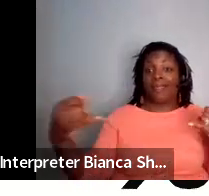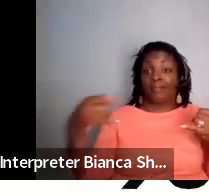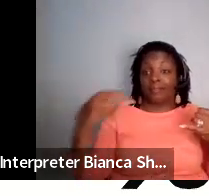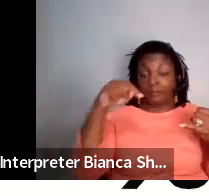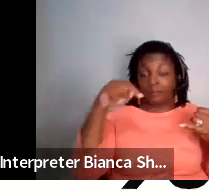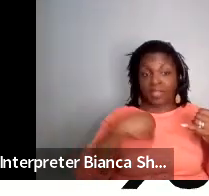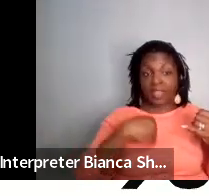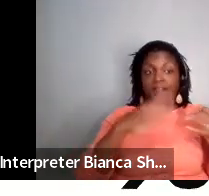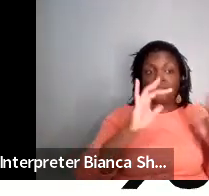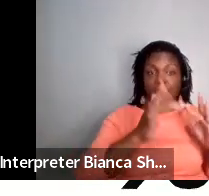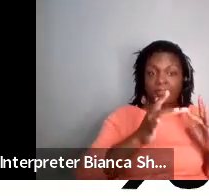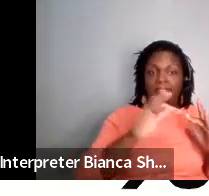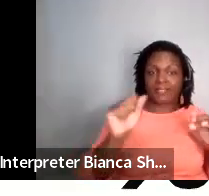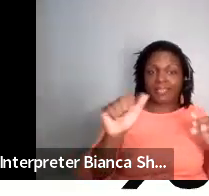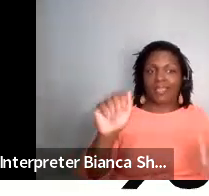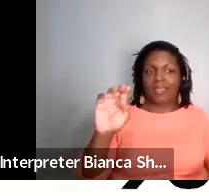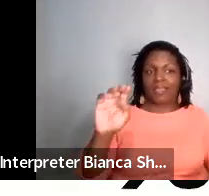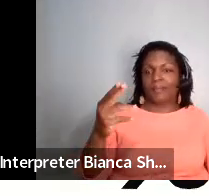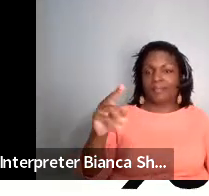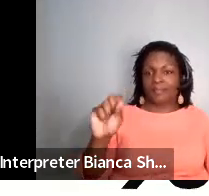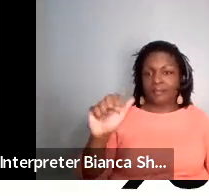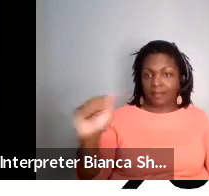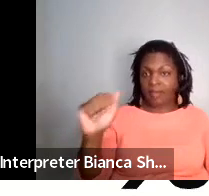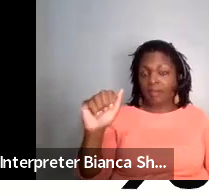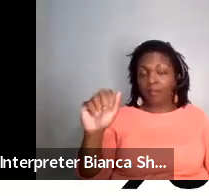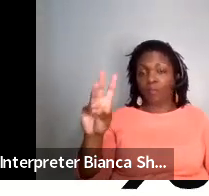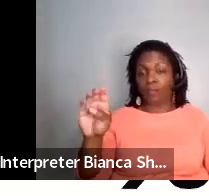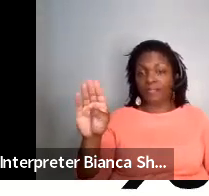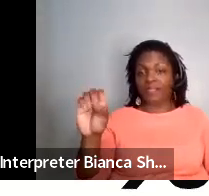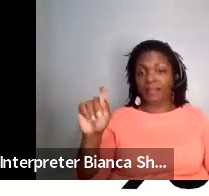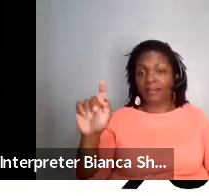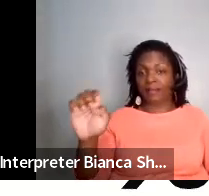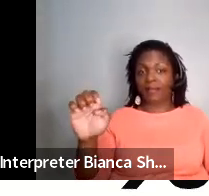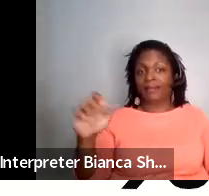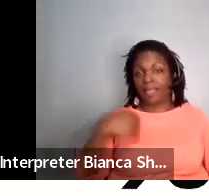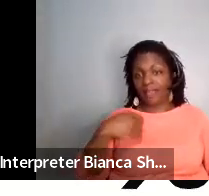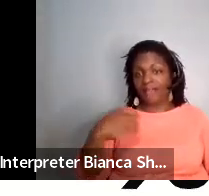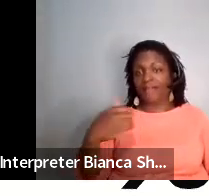So you go to Sam's website play do you have 2 kids there beginning in zoom.